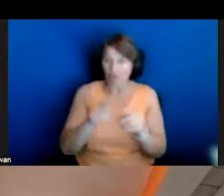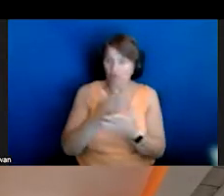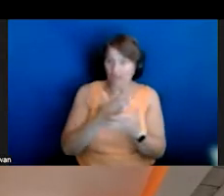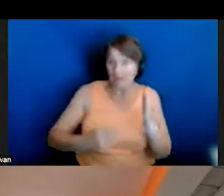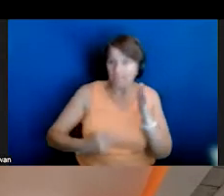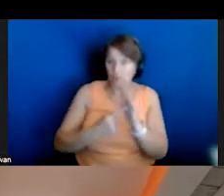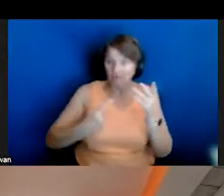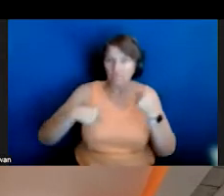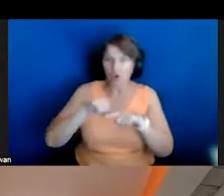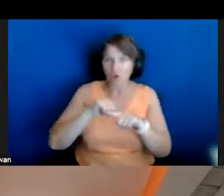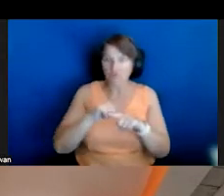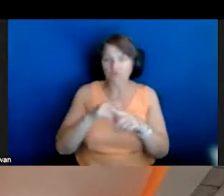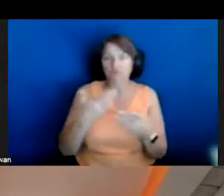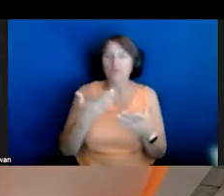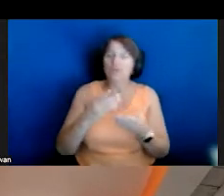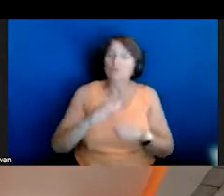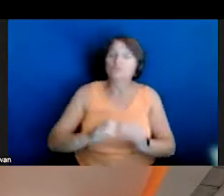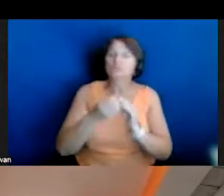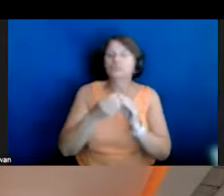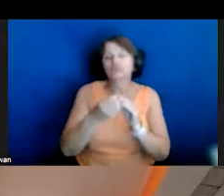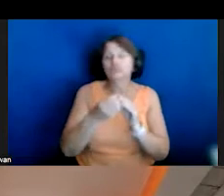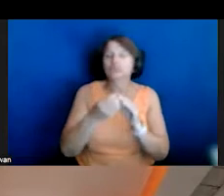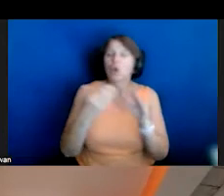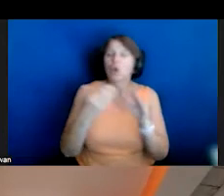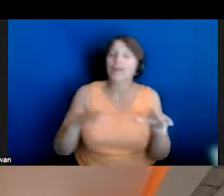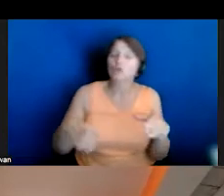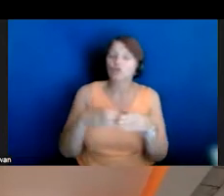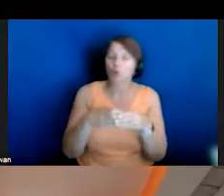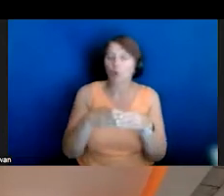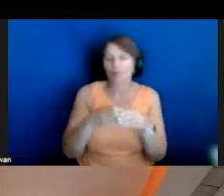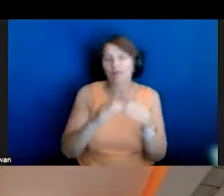We formed a working group called ‘Flatbread Society’ and sort of played with this history of